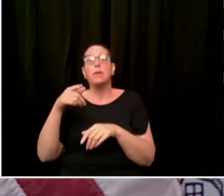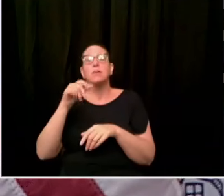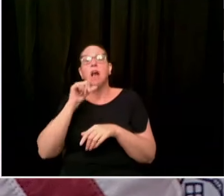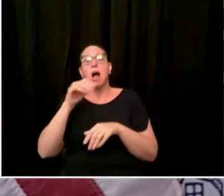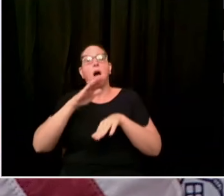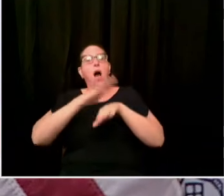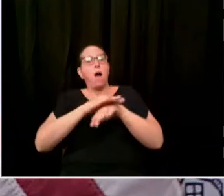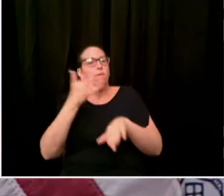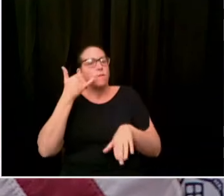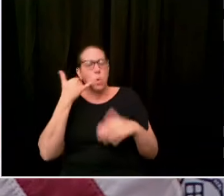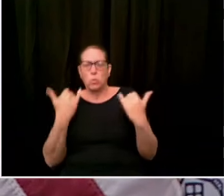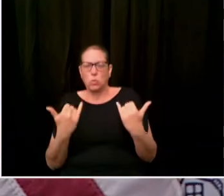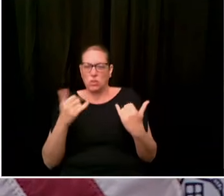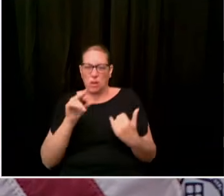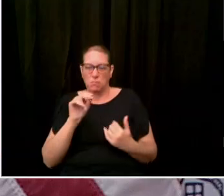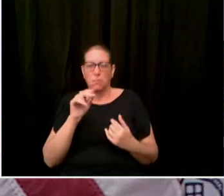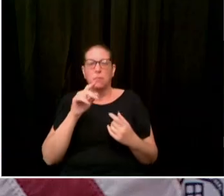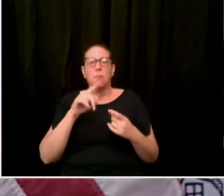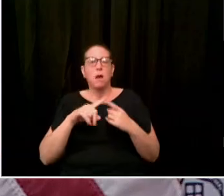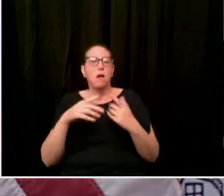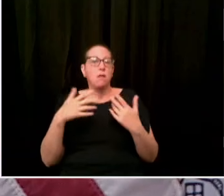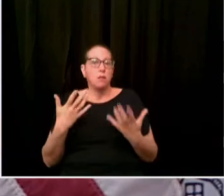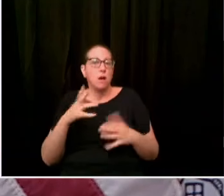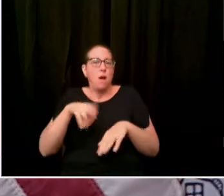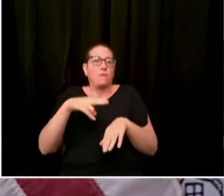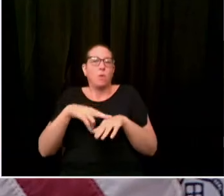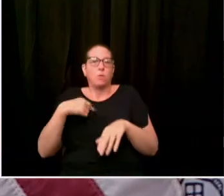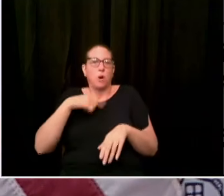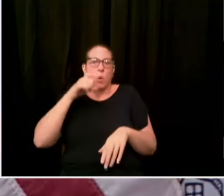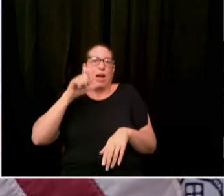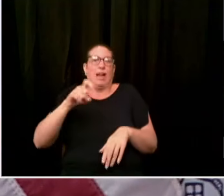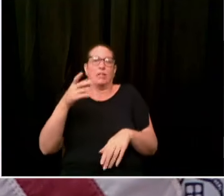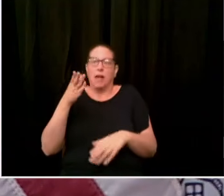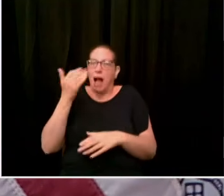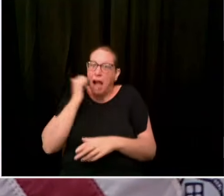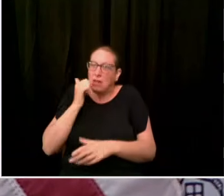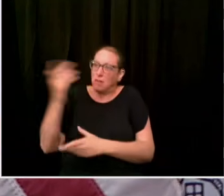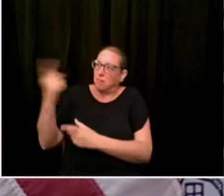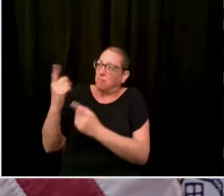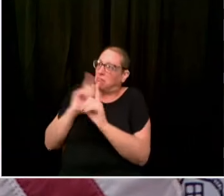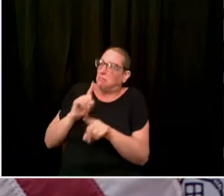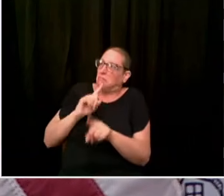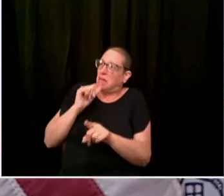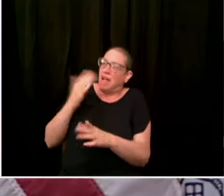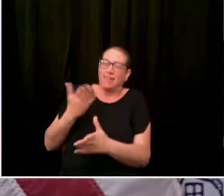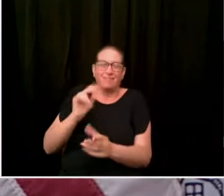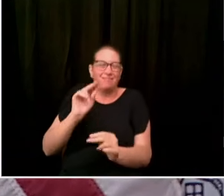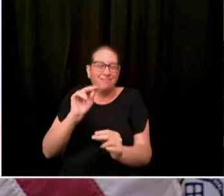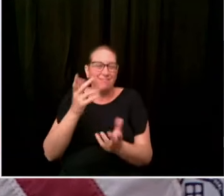HEALTH DEPARTMENT IS DOING ITS GOOD WORK REGULARLY. I SPOKE TO DR.